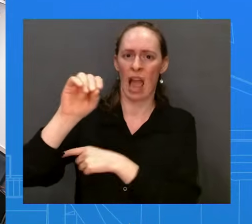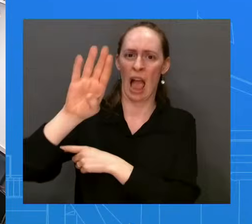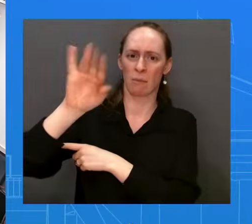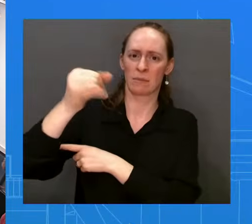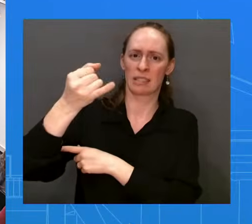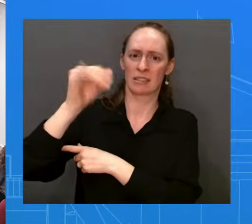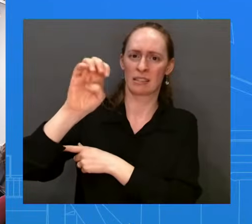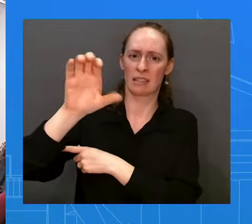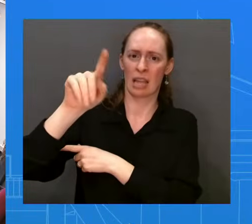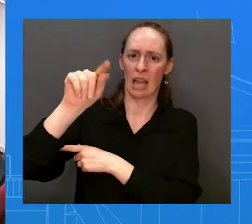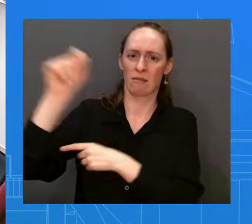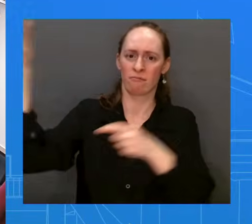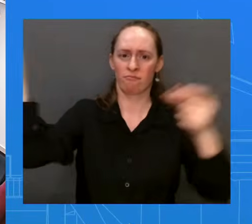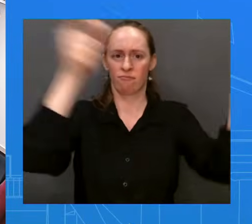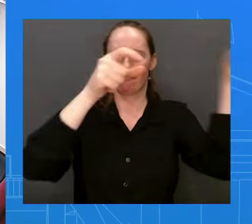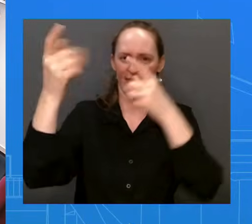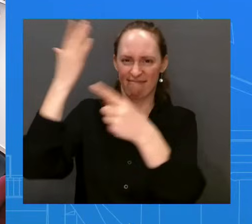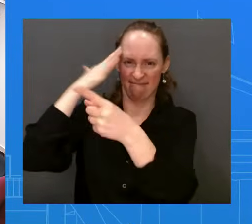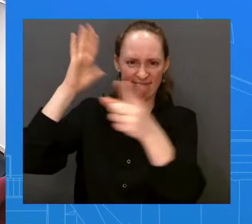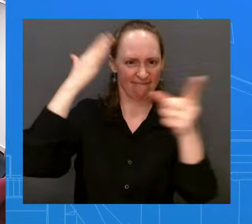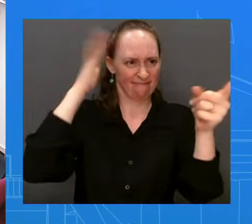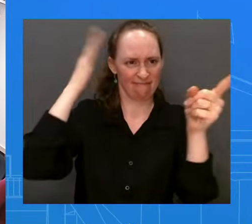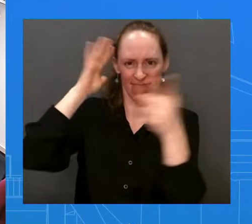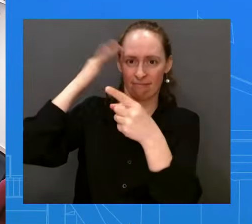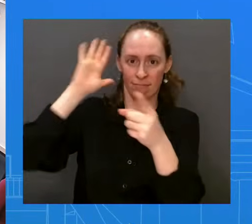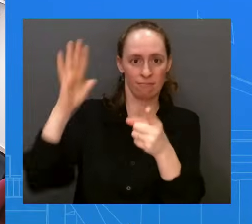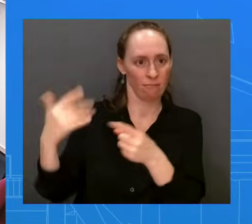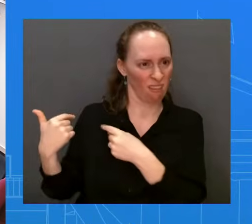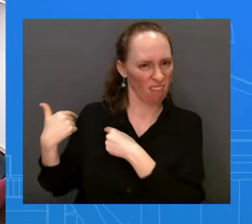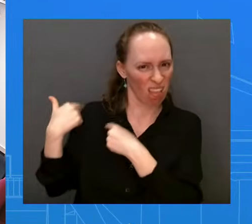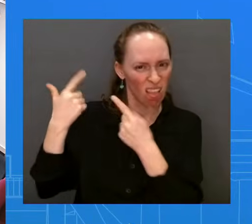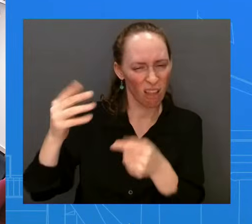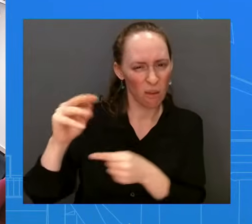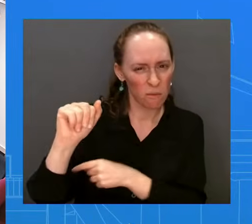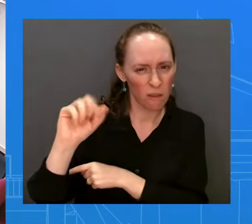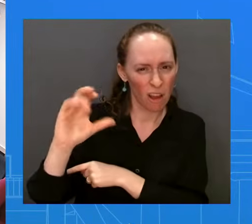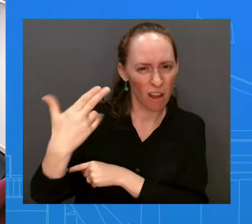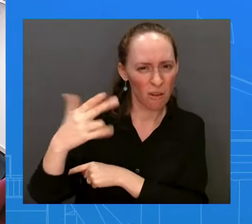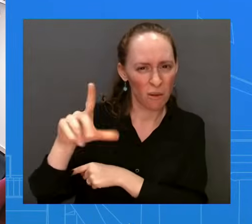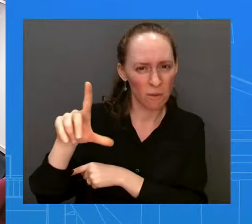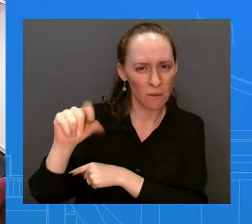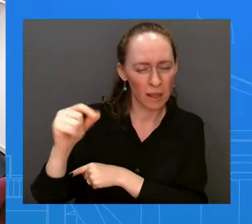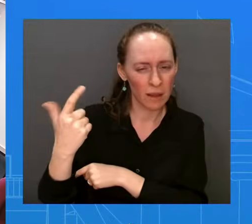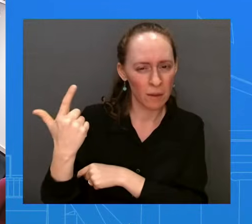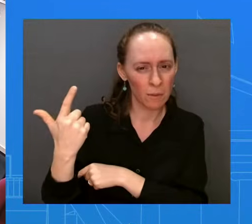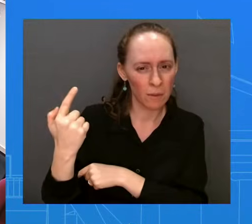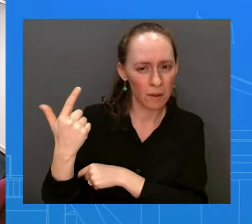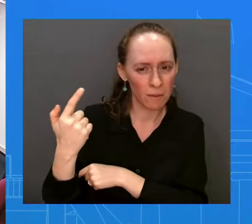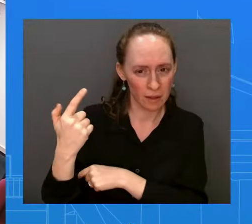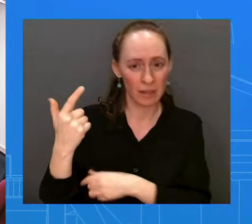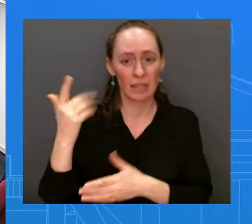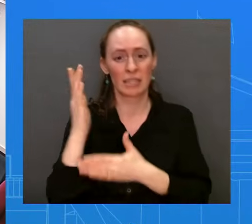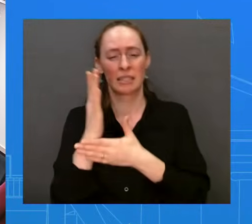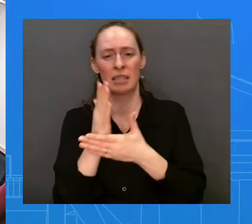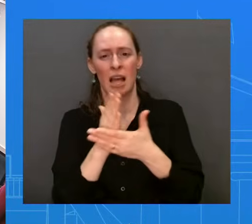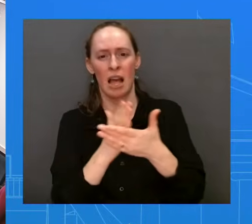"demonstrated unusual flight characteristics or performance capabilities." So can you say why the President just recently,